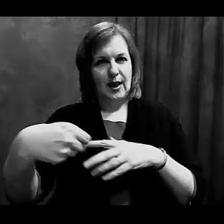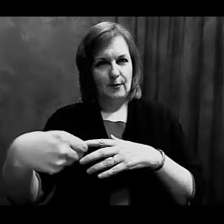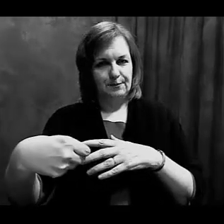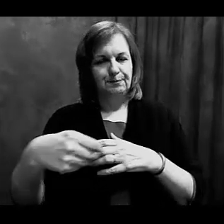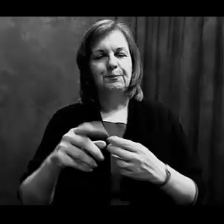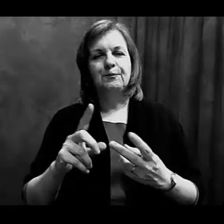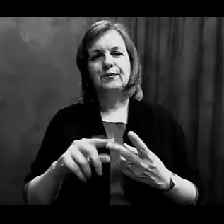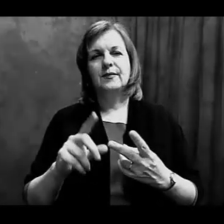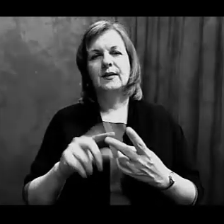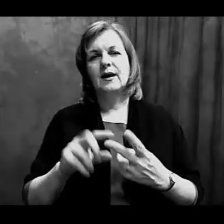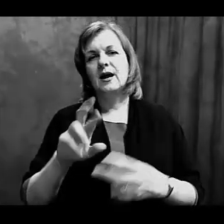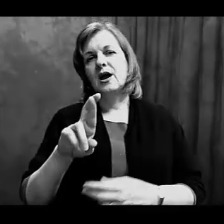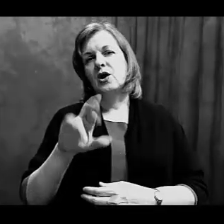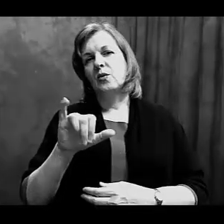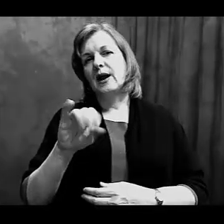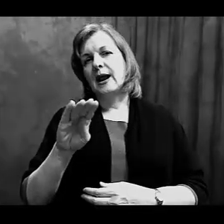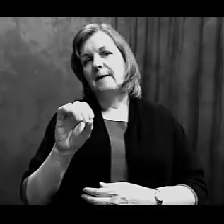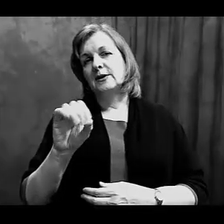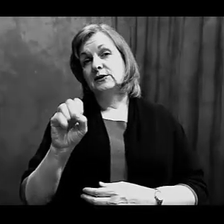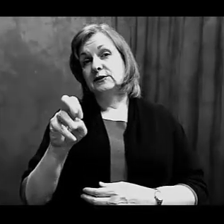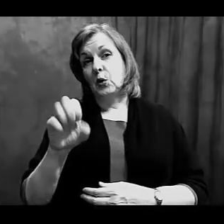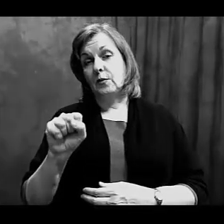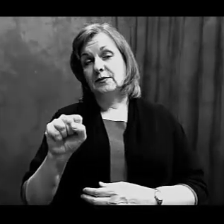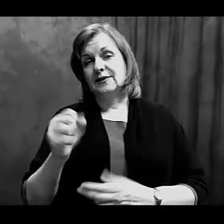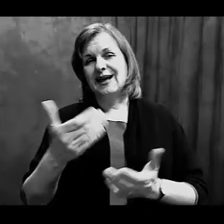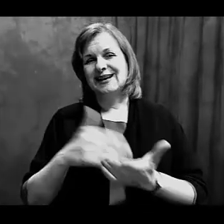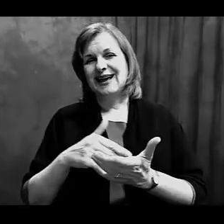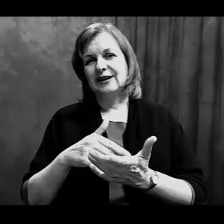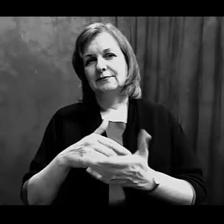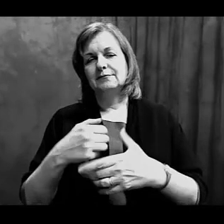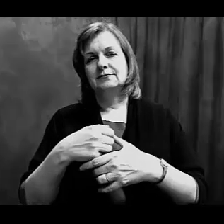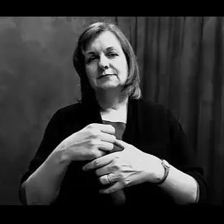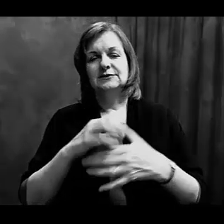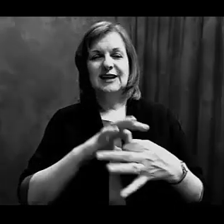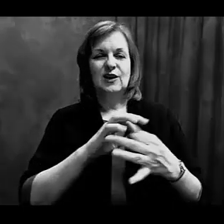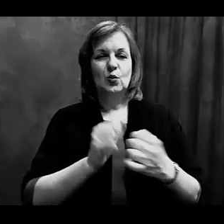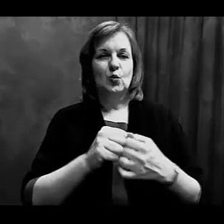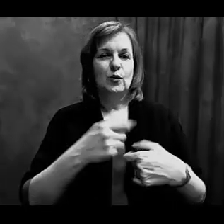ribosomes we mentioned to you again associated with protein production